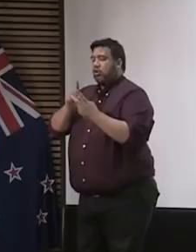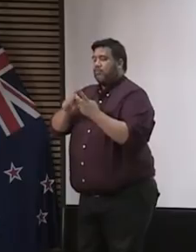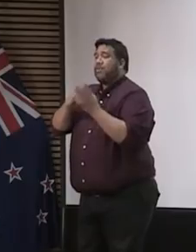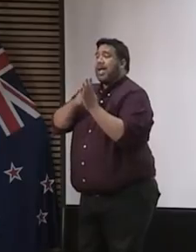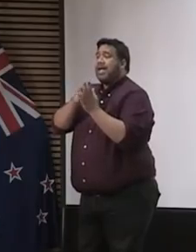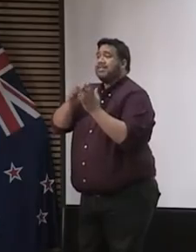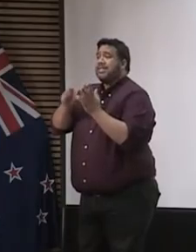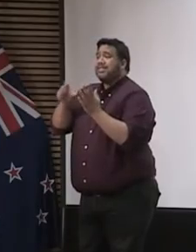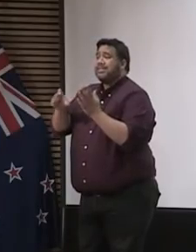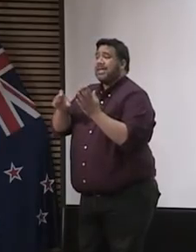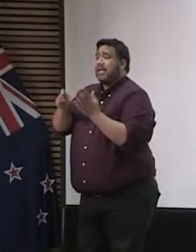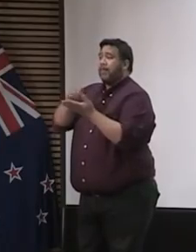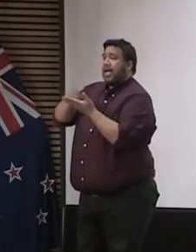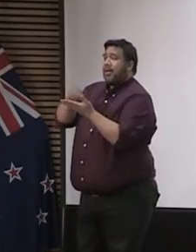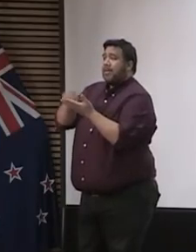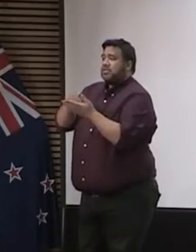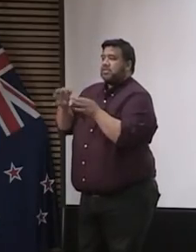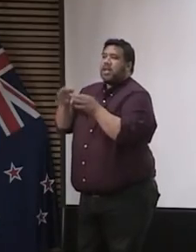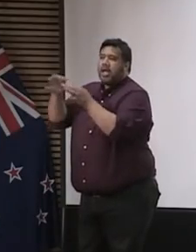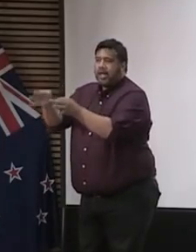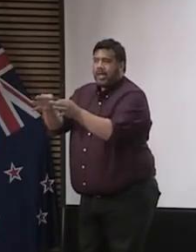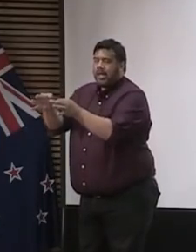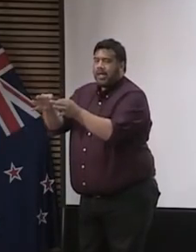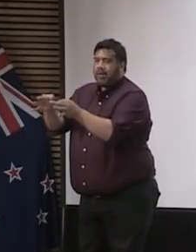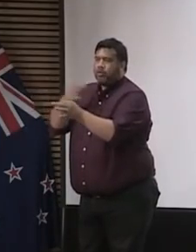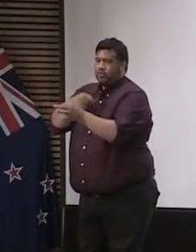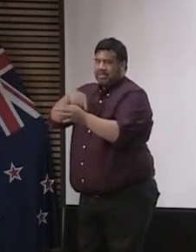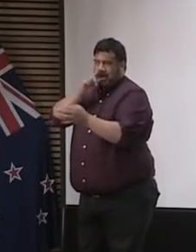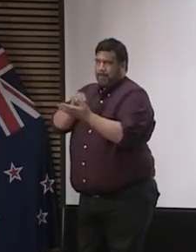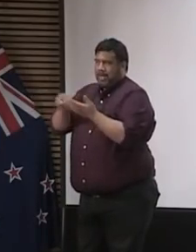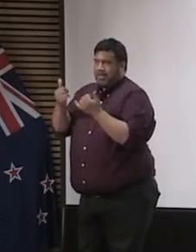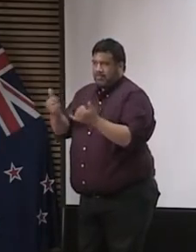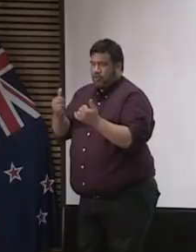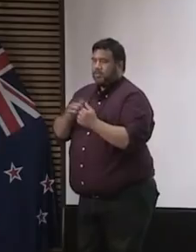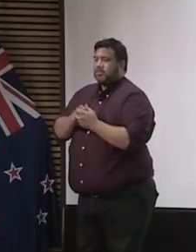some ofthe costs the SMEs will befacing, the loan underwritescheme and the work we did